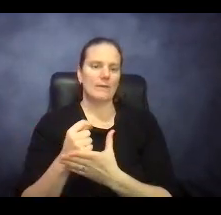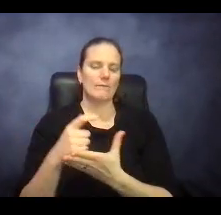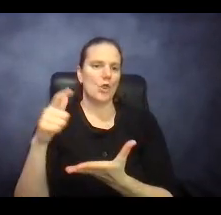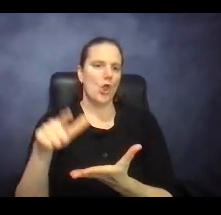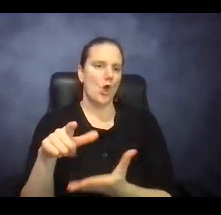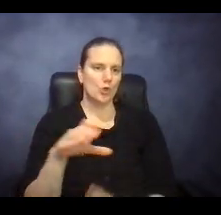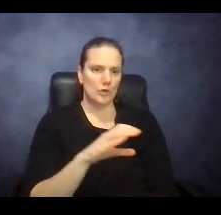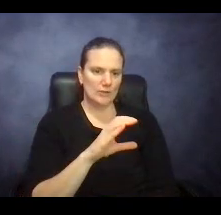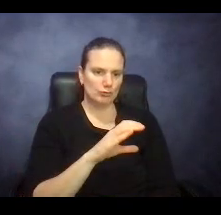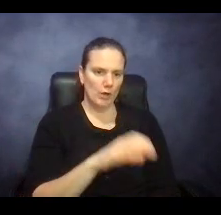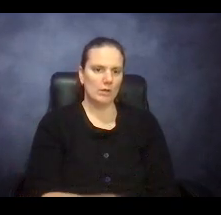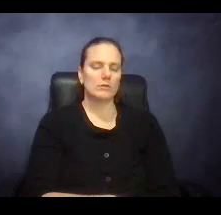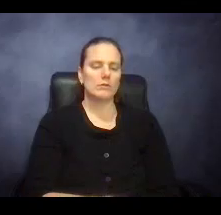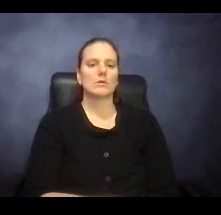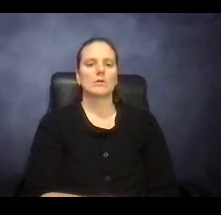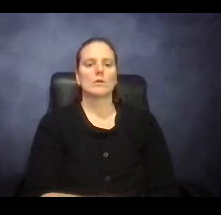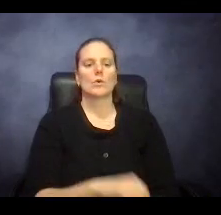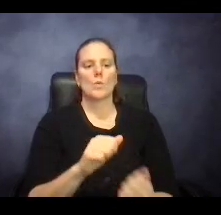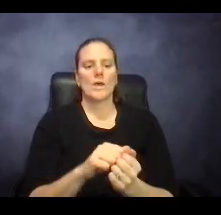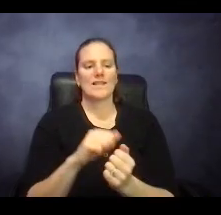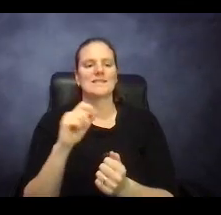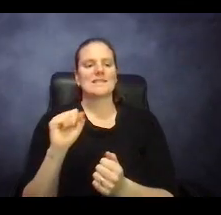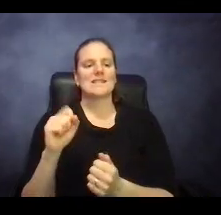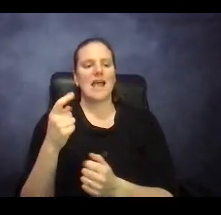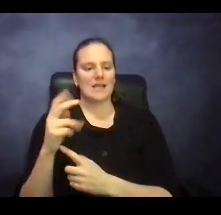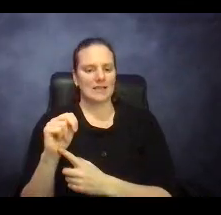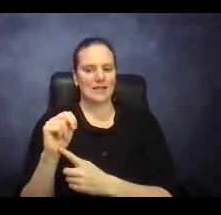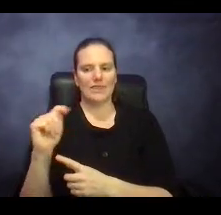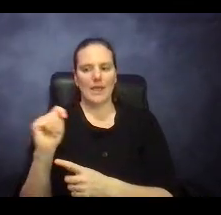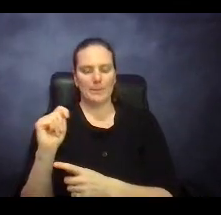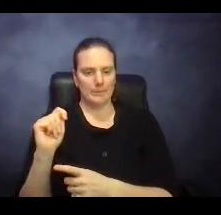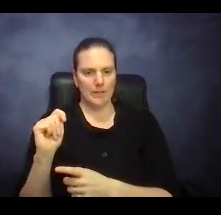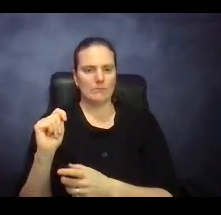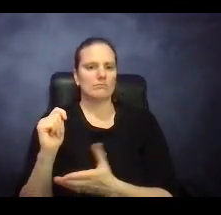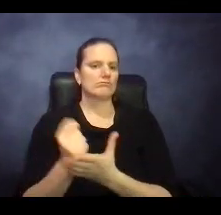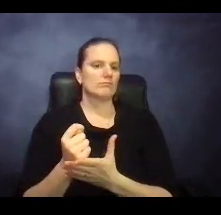in comparison for statin therapy or to statin therapy. We save 500 milligrams three times per day with meals.